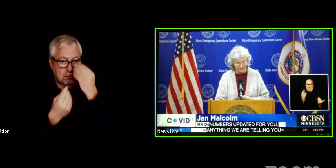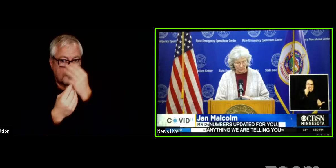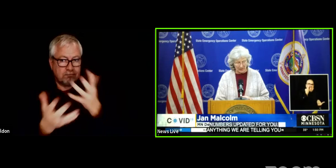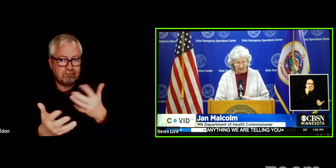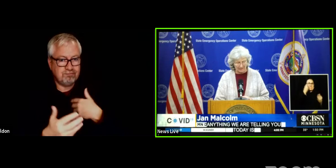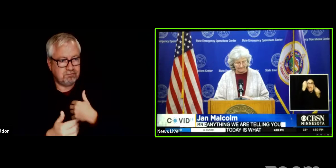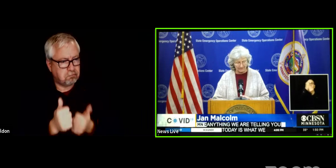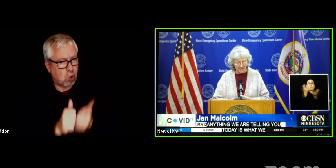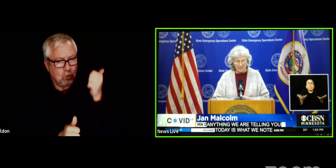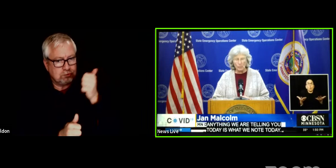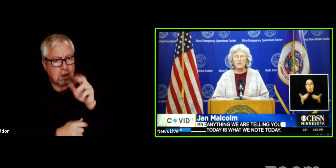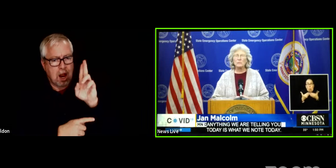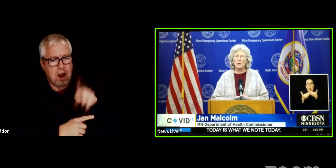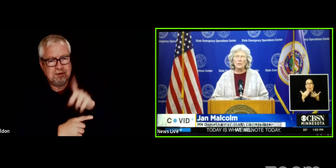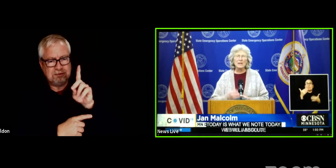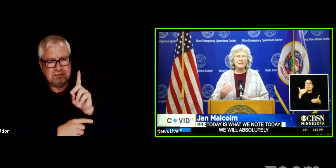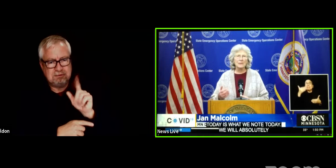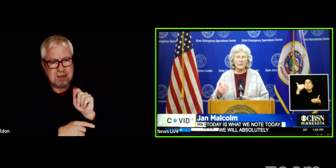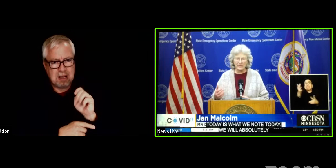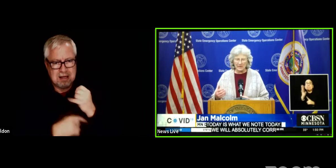AS WE CAN. BUT WE DO KNOW EVEN WITH THESE